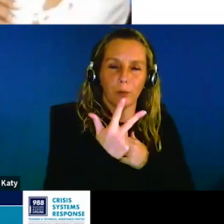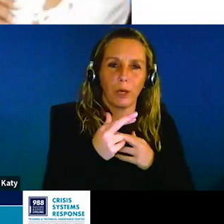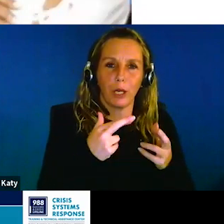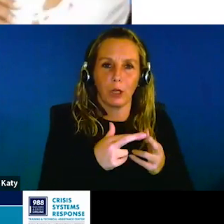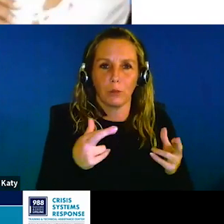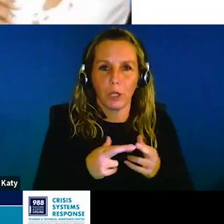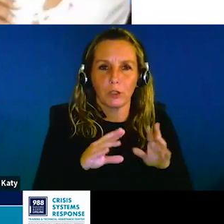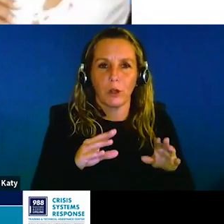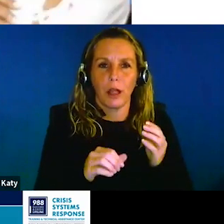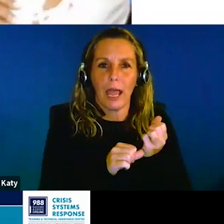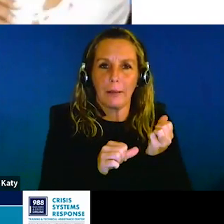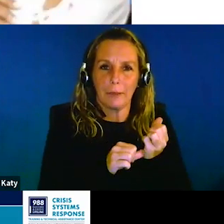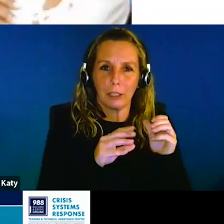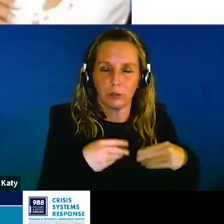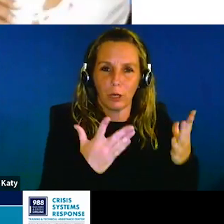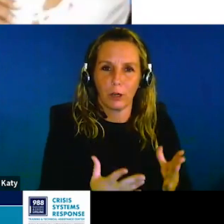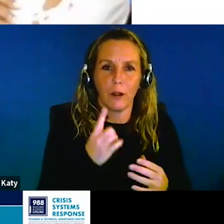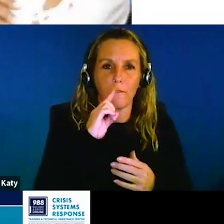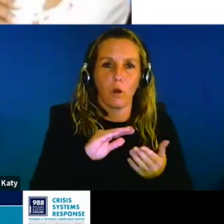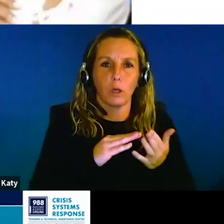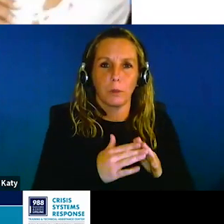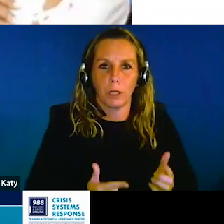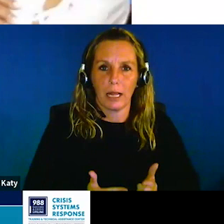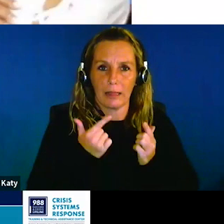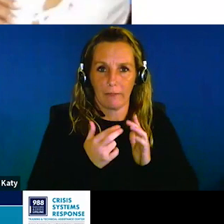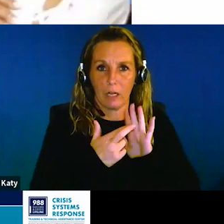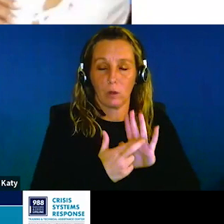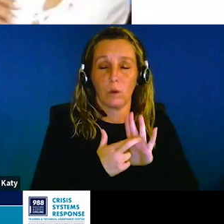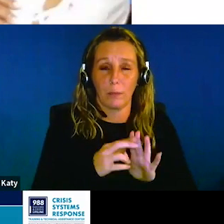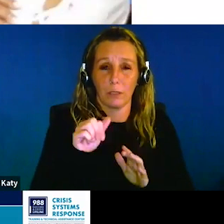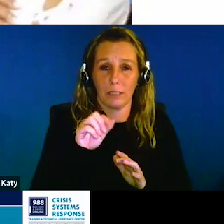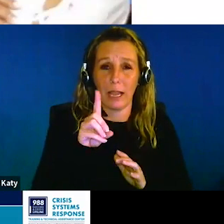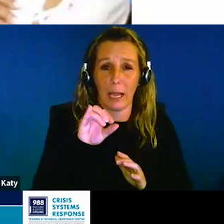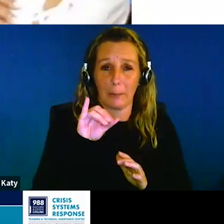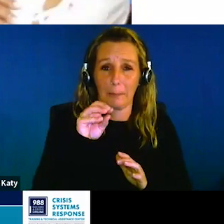for the Administration for Community Living representing the administrator. She holds a Ph.D.